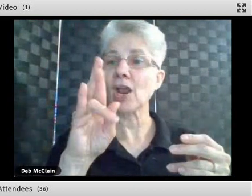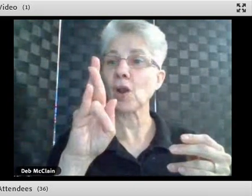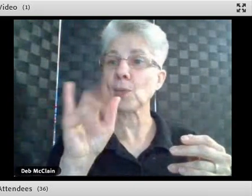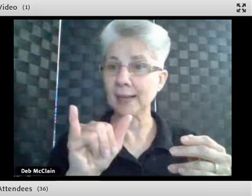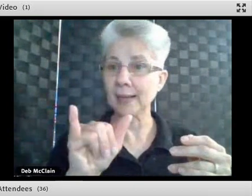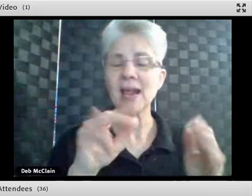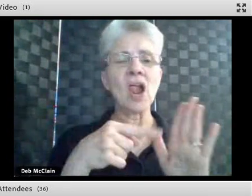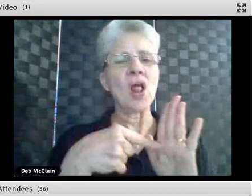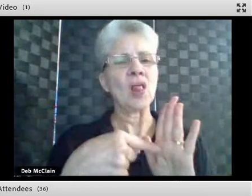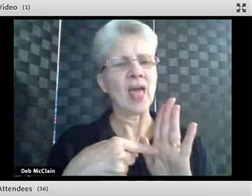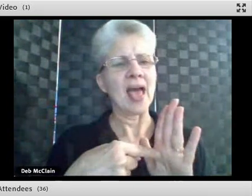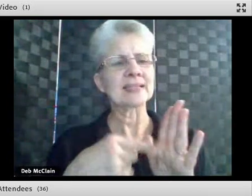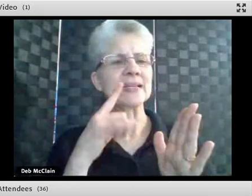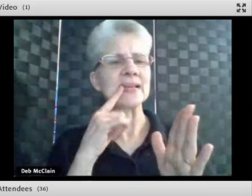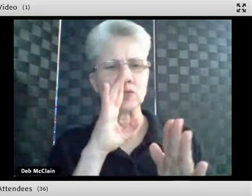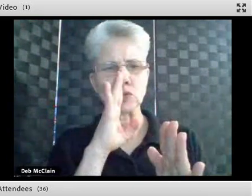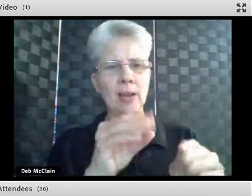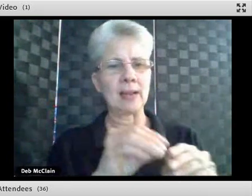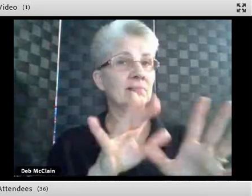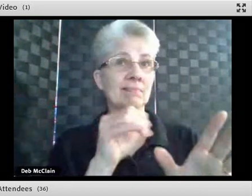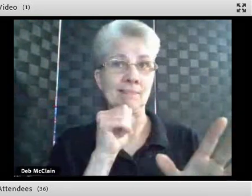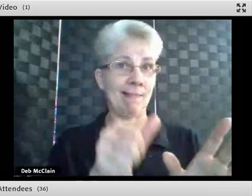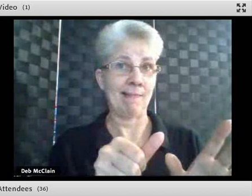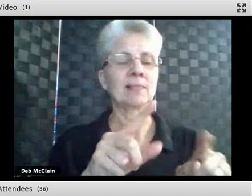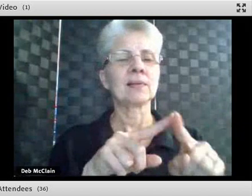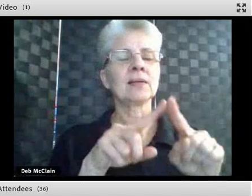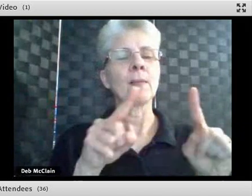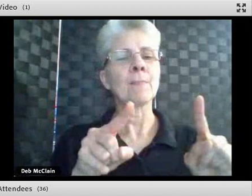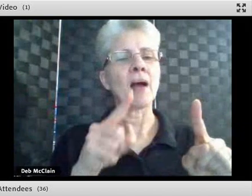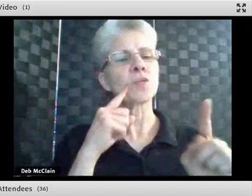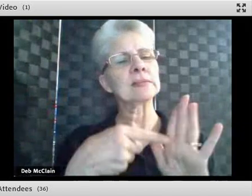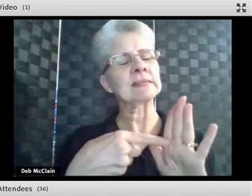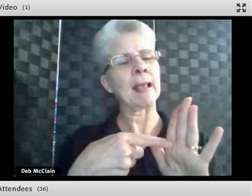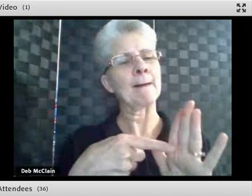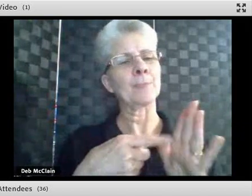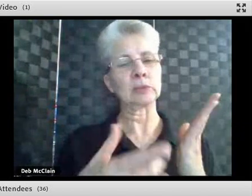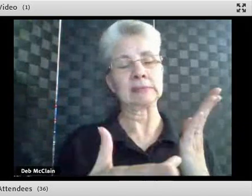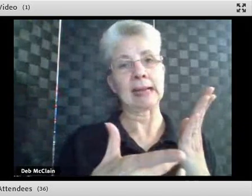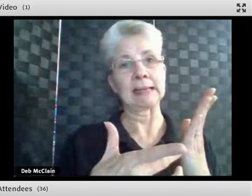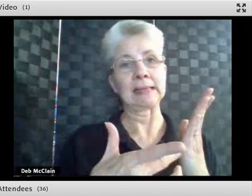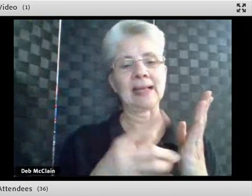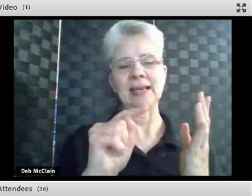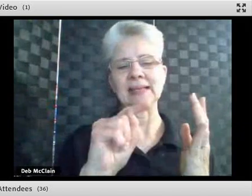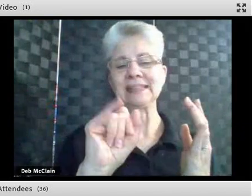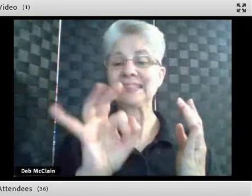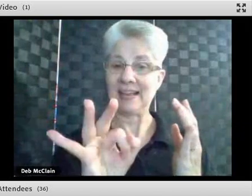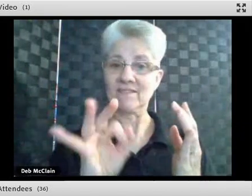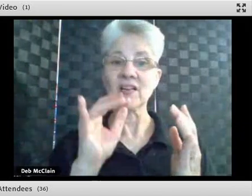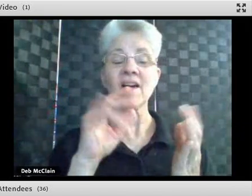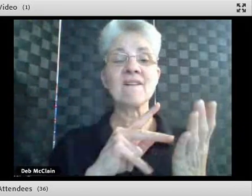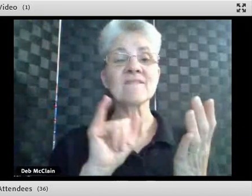This isn't always as straight -forward and clear as you think. For example, technically the TIF file format,